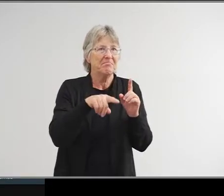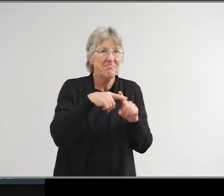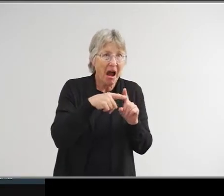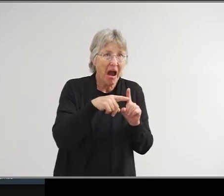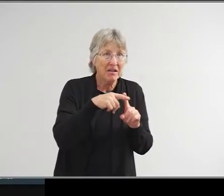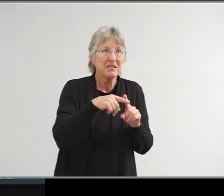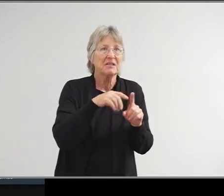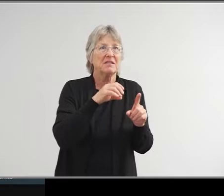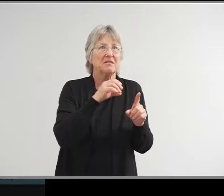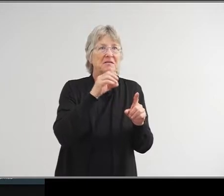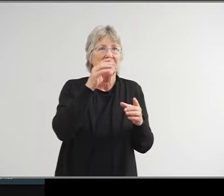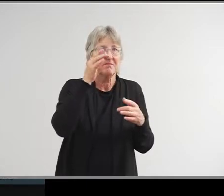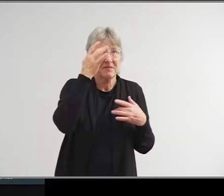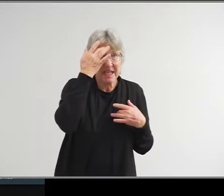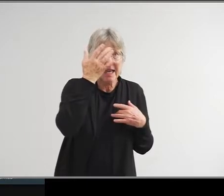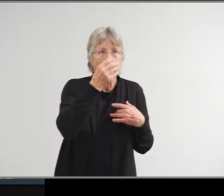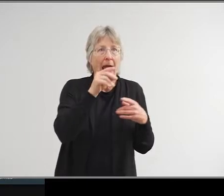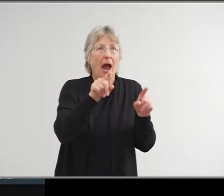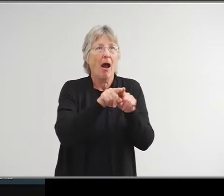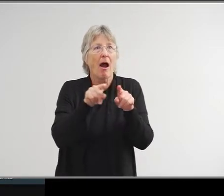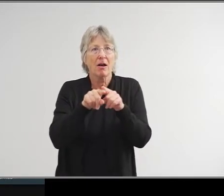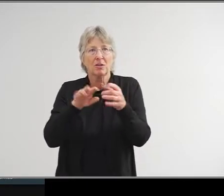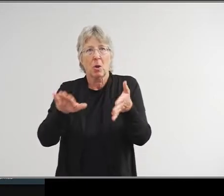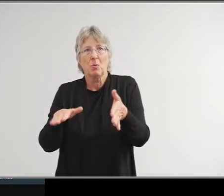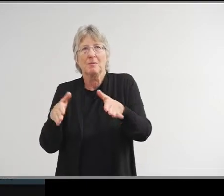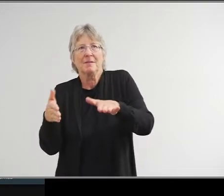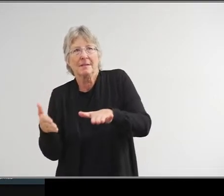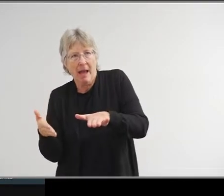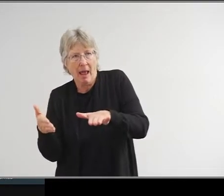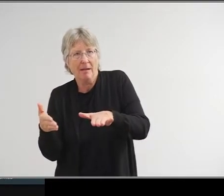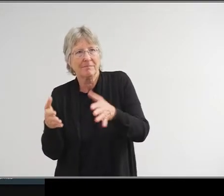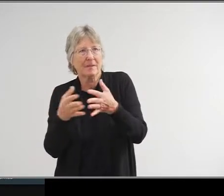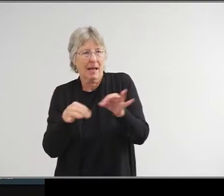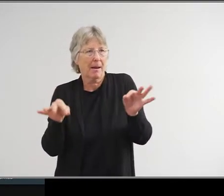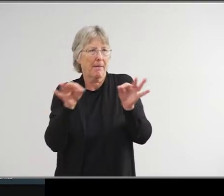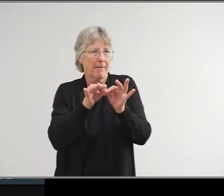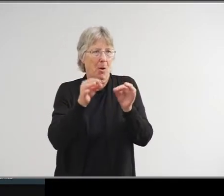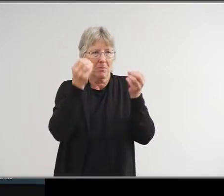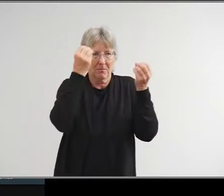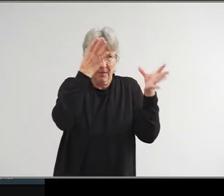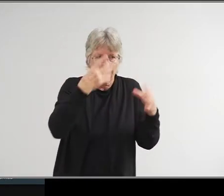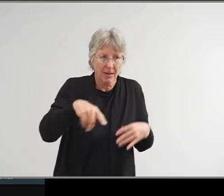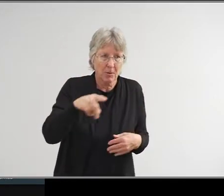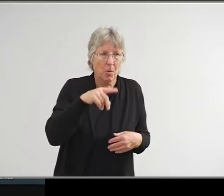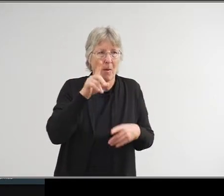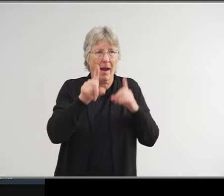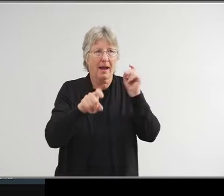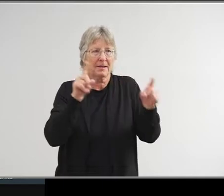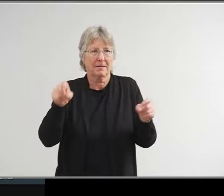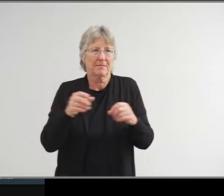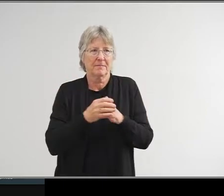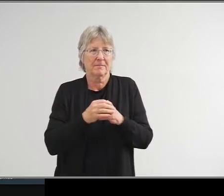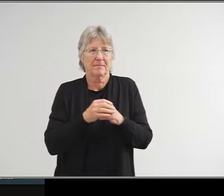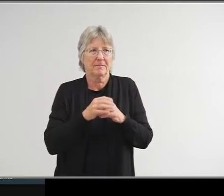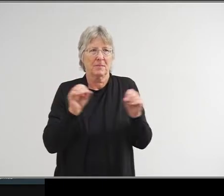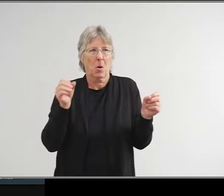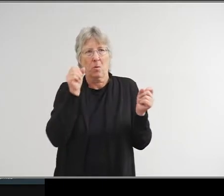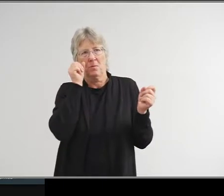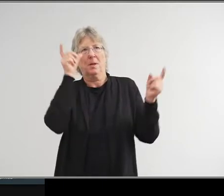I think it's important to highlight that as I asked my question, all right, that this should come as no surprise to anyone that's been sort of